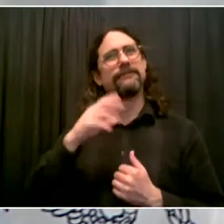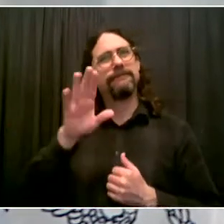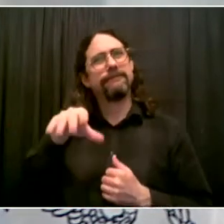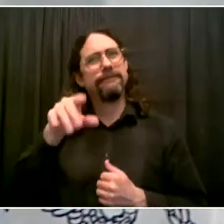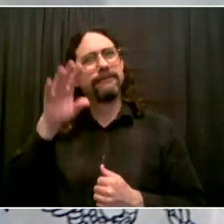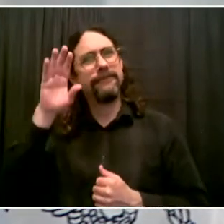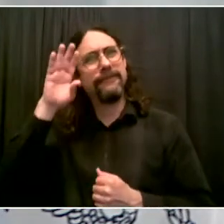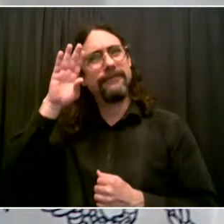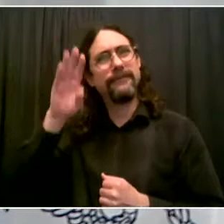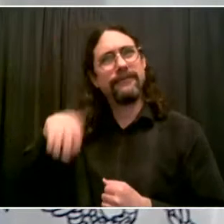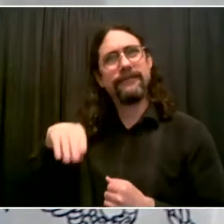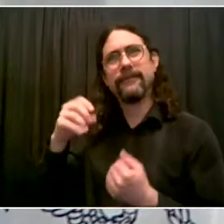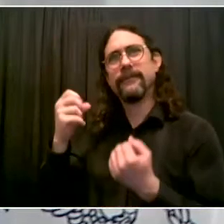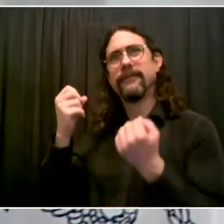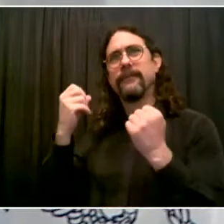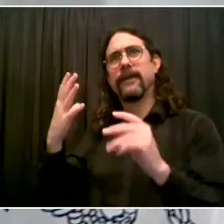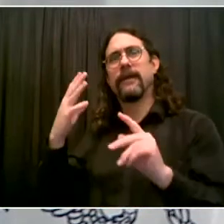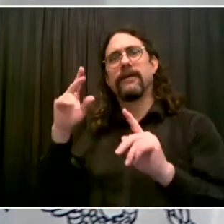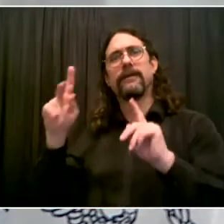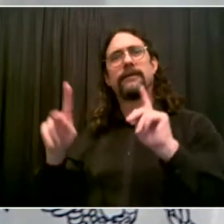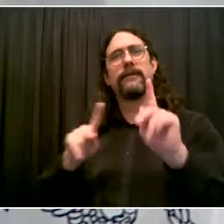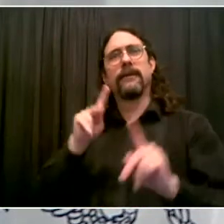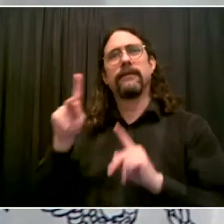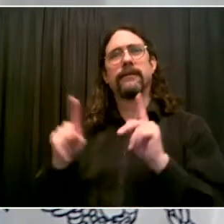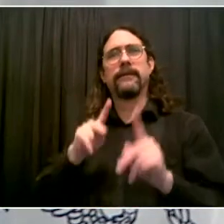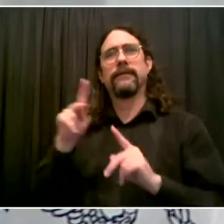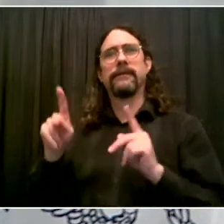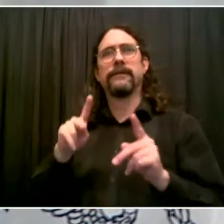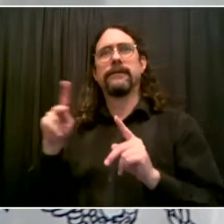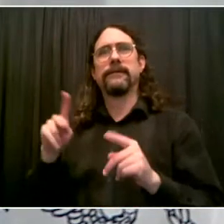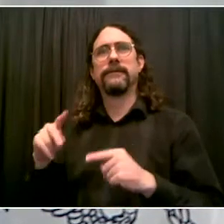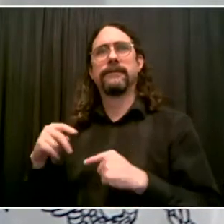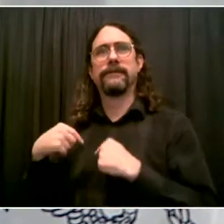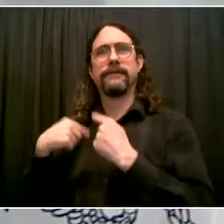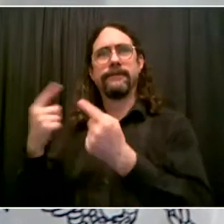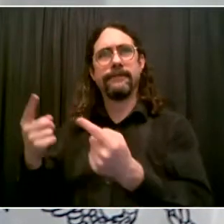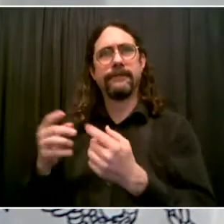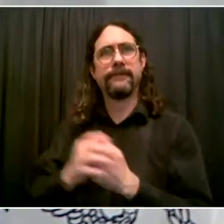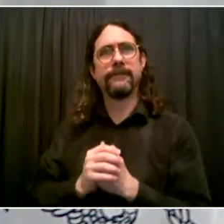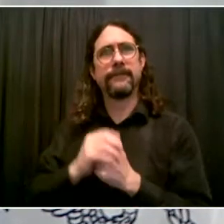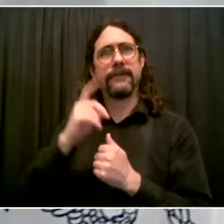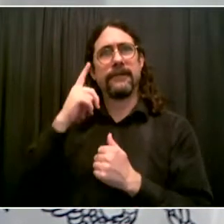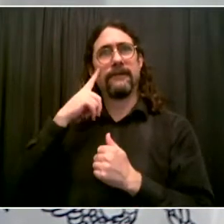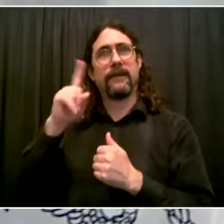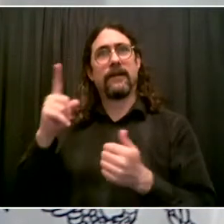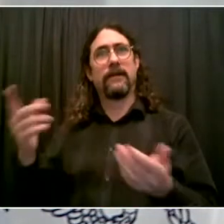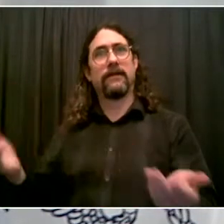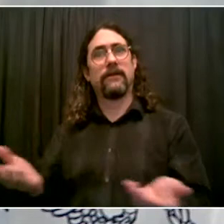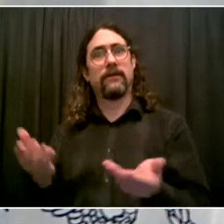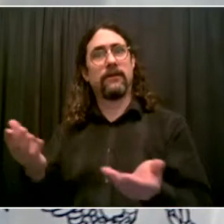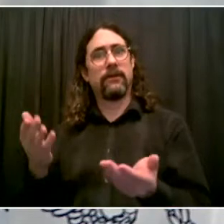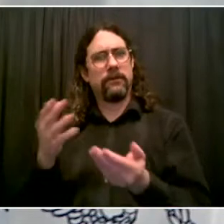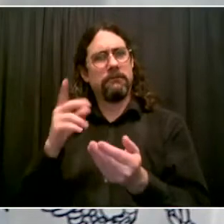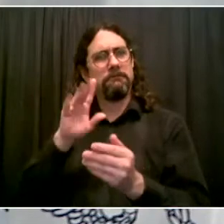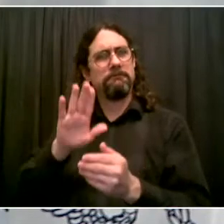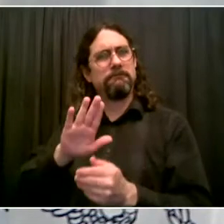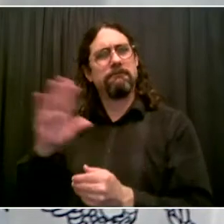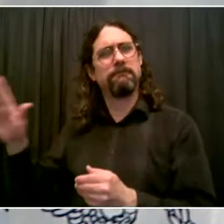Reporter: SO MANY PEOPLE